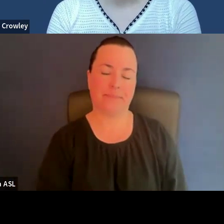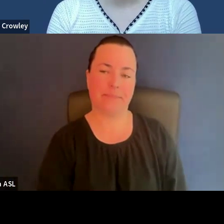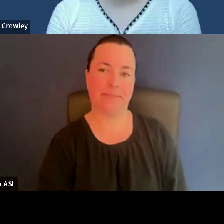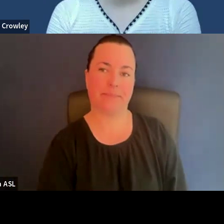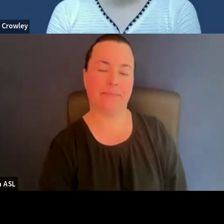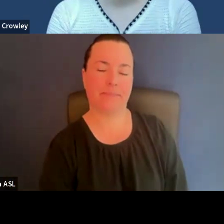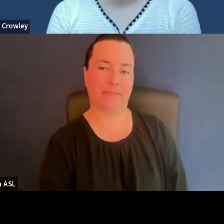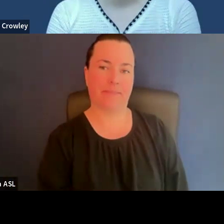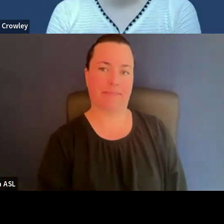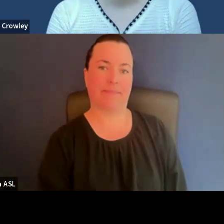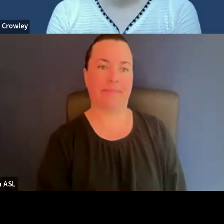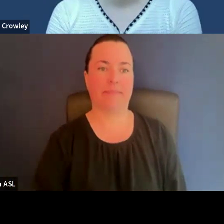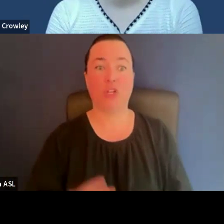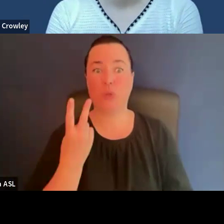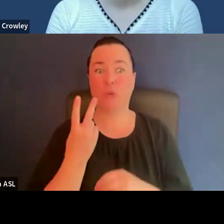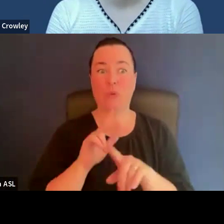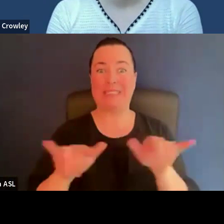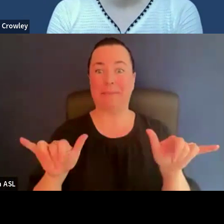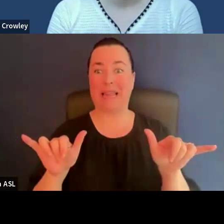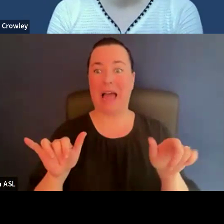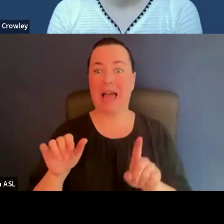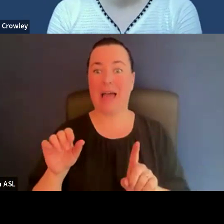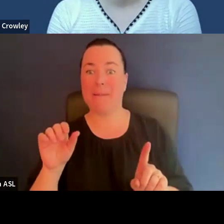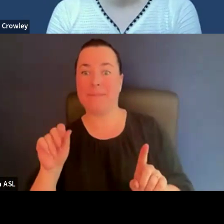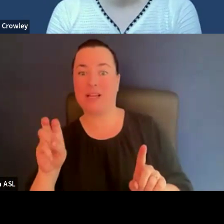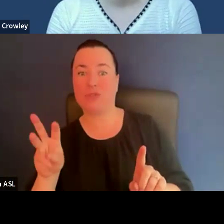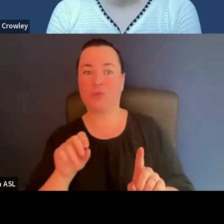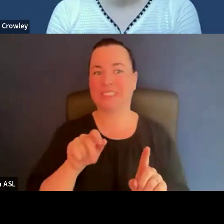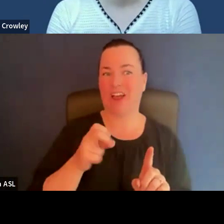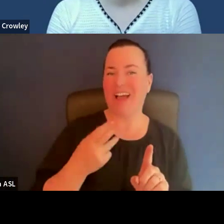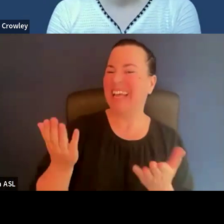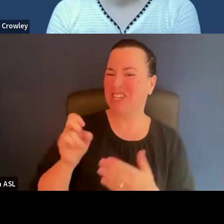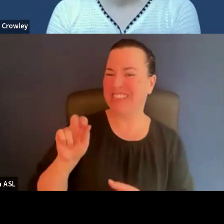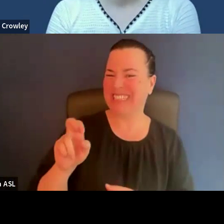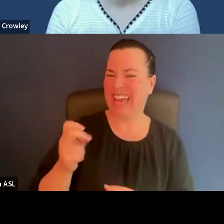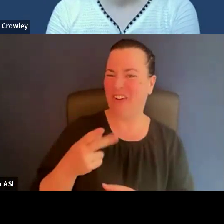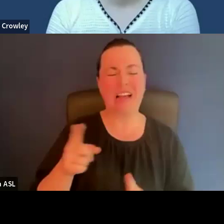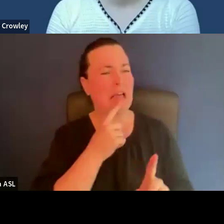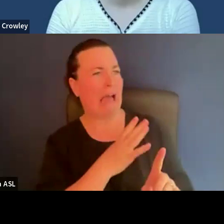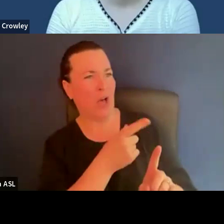This is Sarah. - Oh, go ahead Sarah. I'm sorry. Thanks, Andrew. I think it's exactly that.